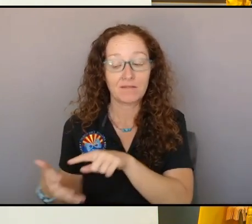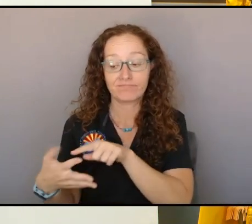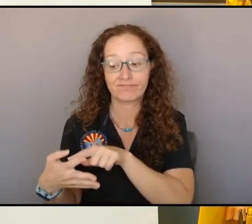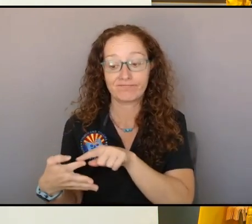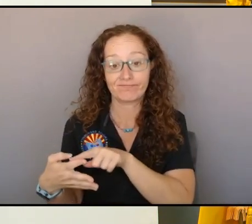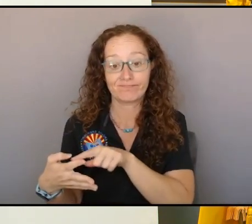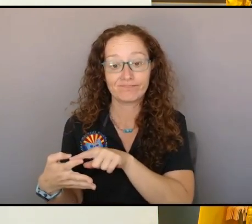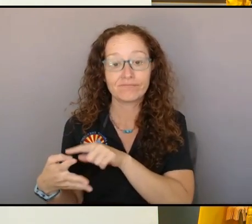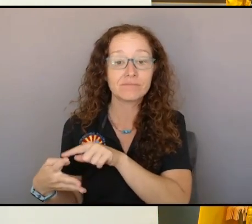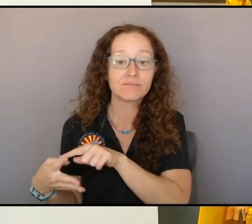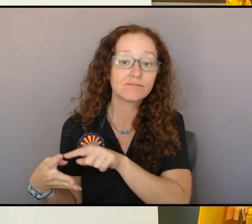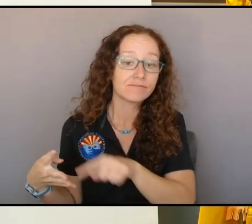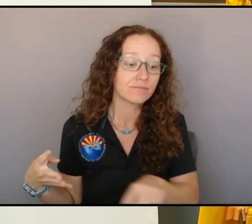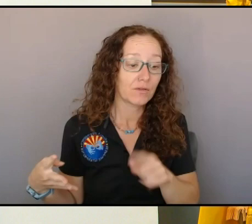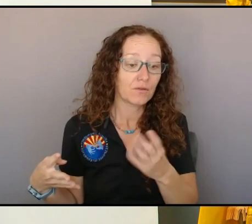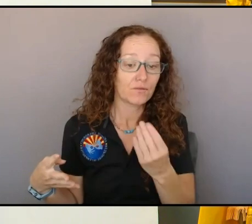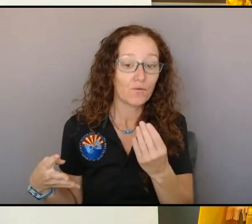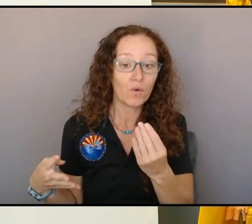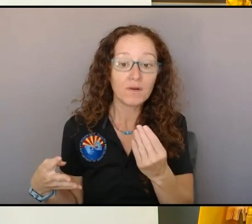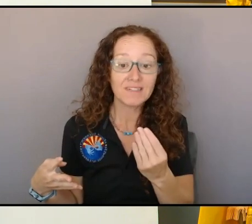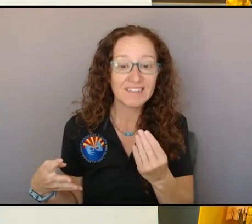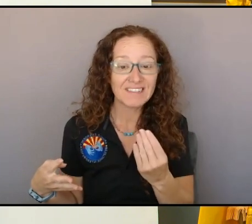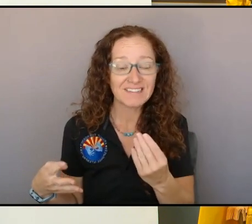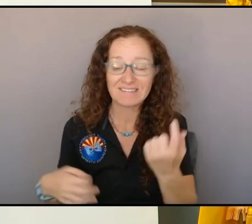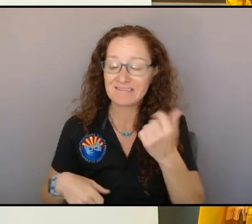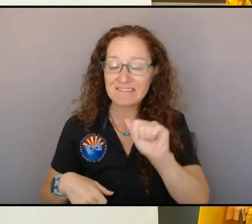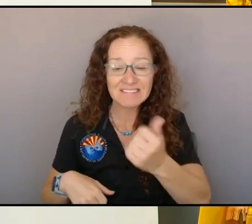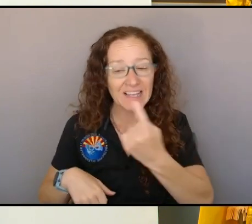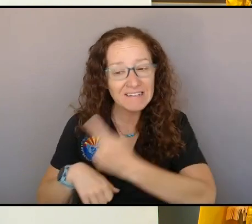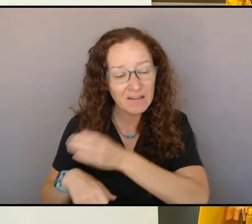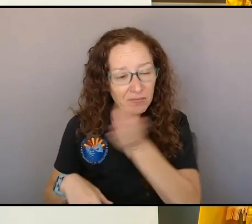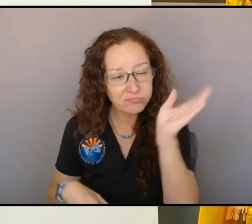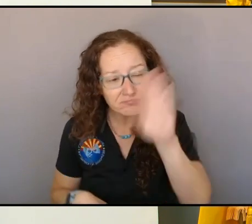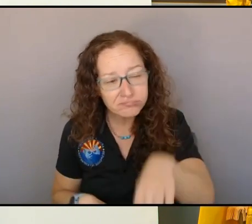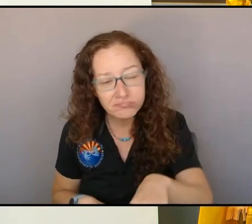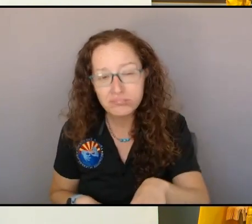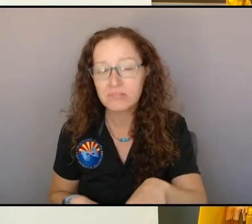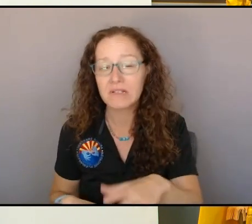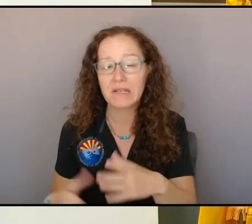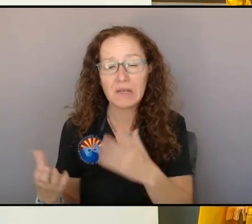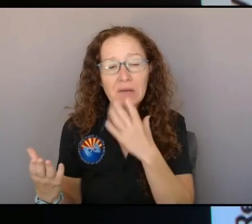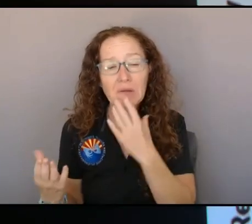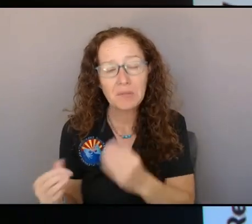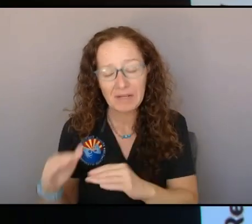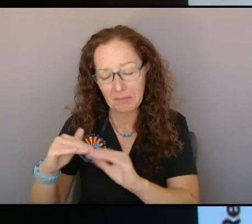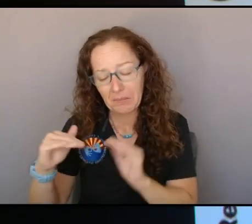humidity being way down below 30%. This line here, we like to see our relative humidity get above that and